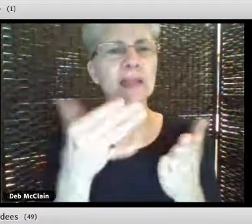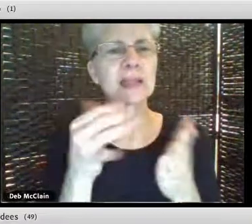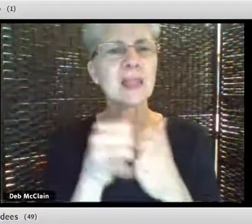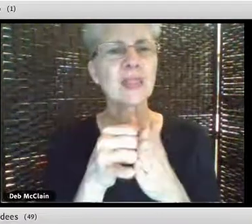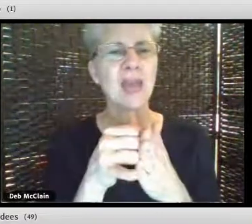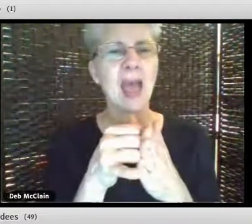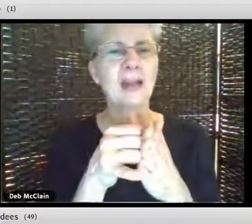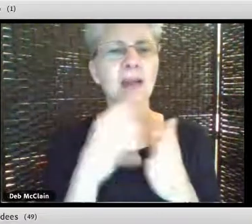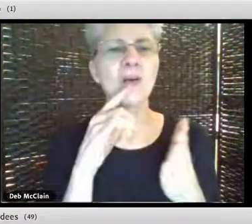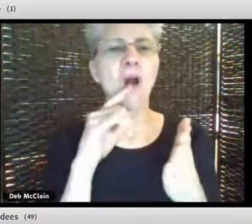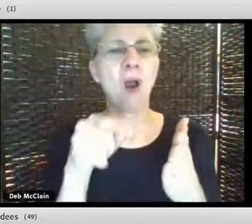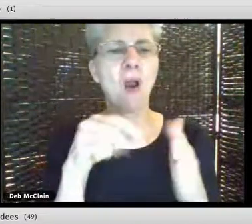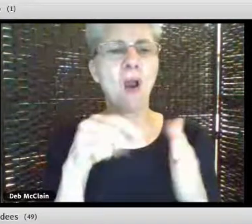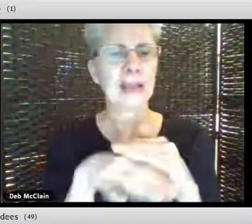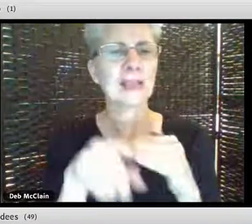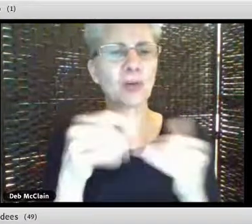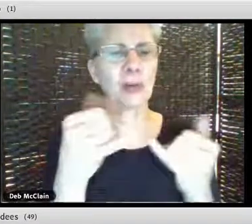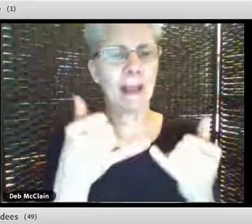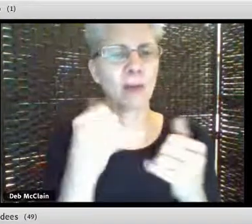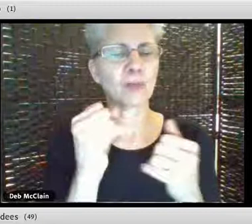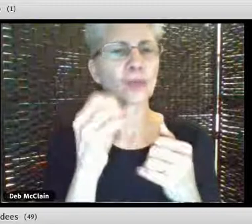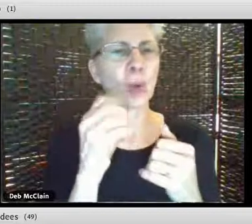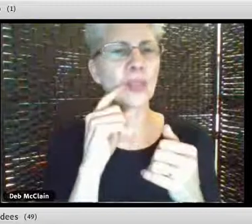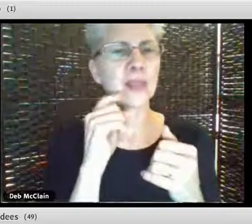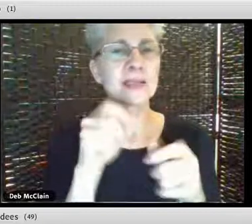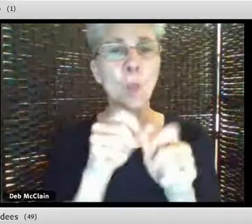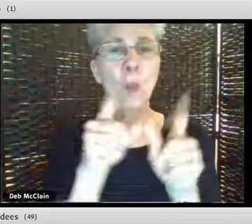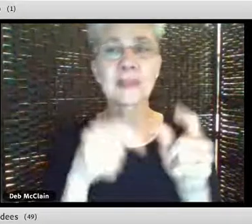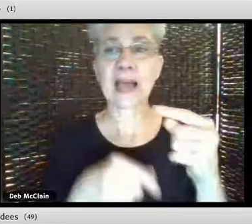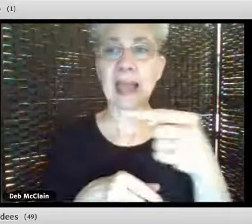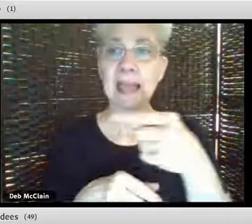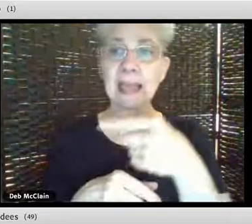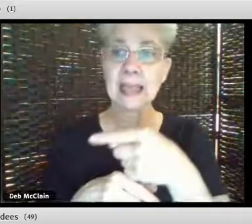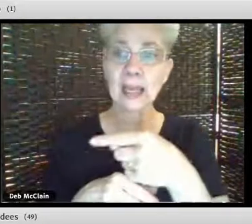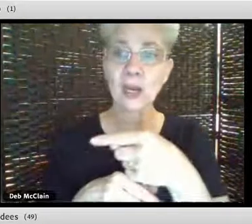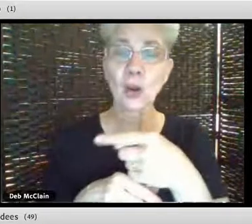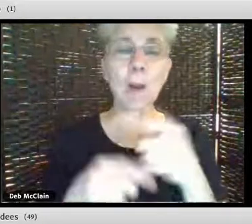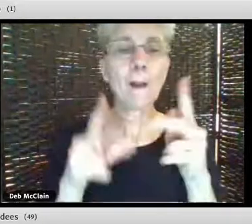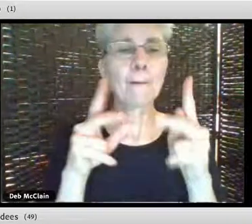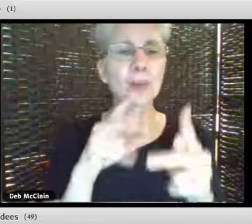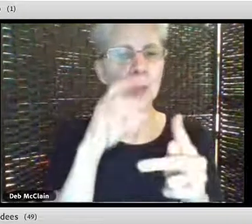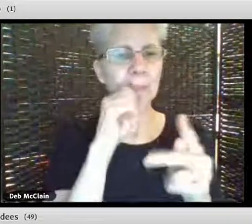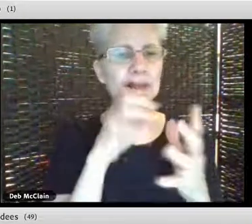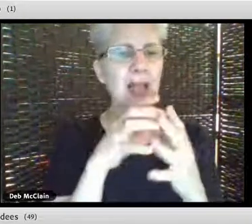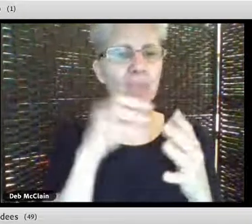So this is a website here. This person lists a lot of the Google tools. He gives you a complete list, so I'm going to share that